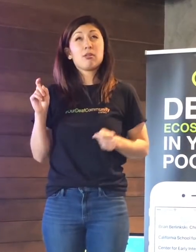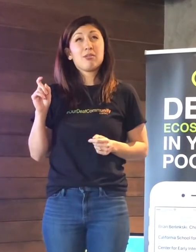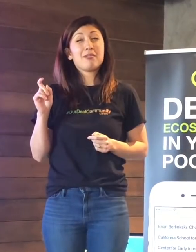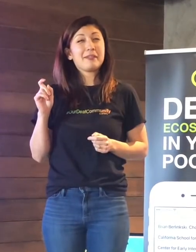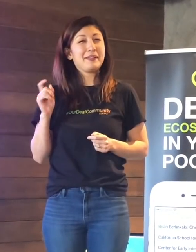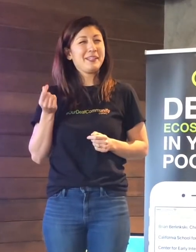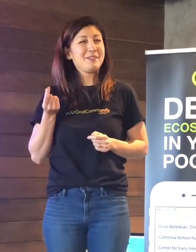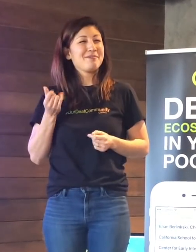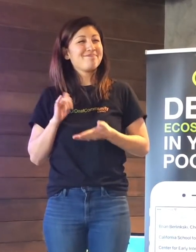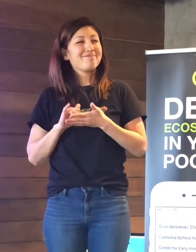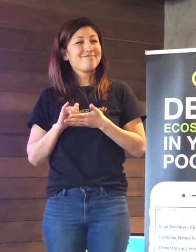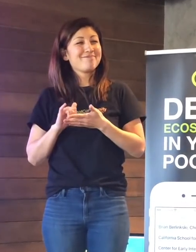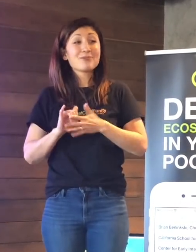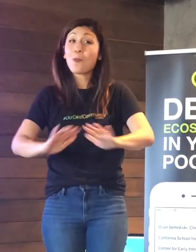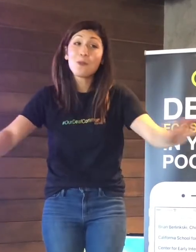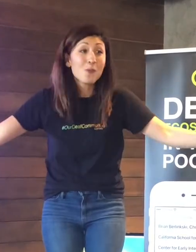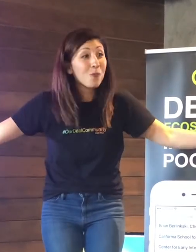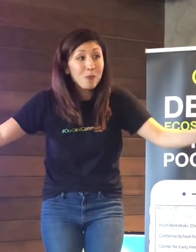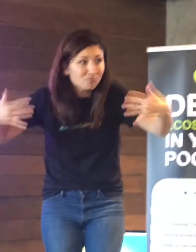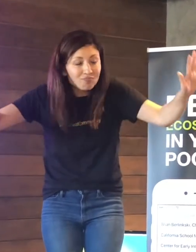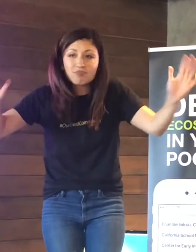and you're finding it sightly impossible... Tell yourself no!